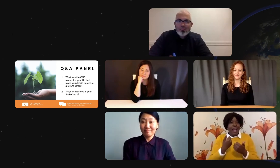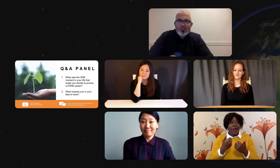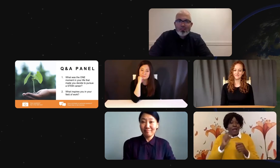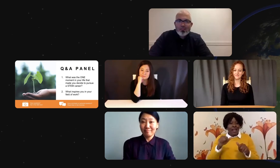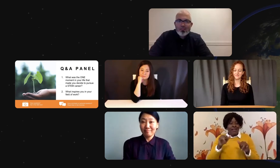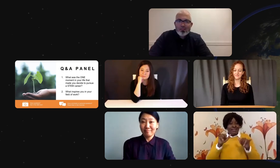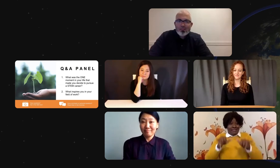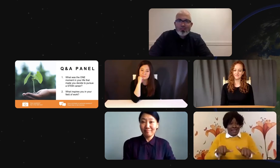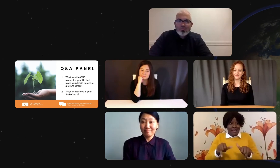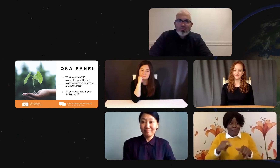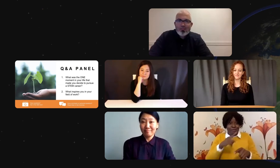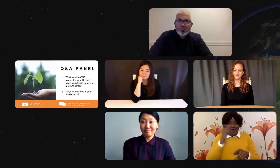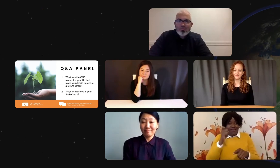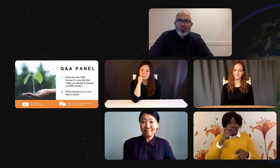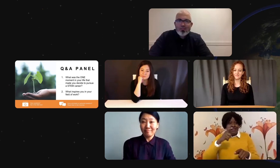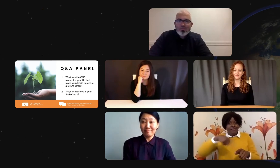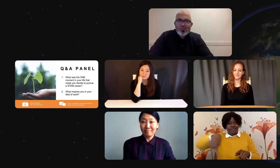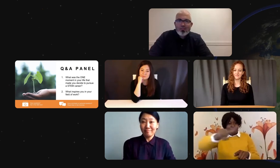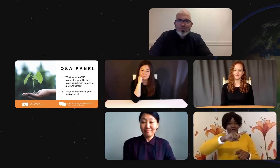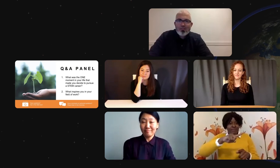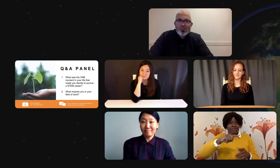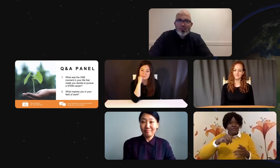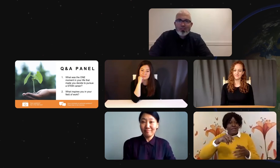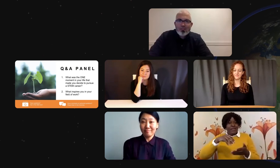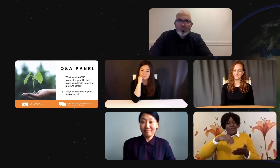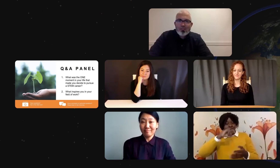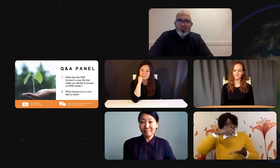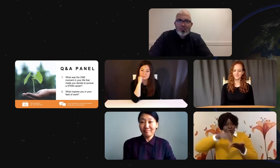game changer for me.